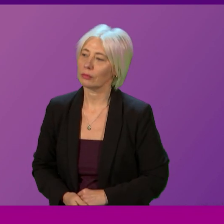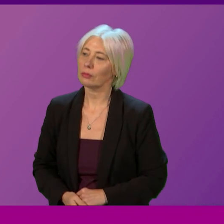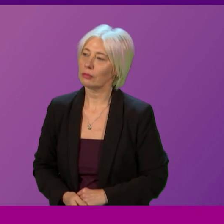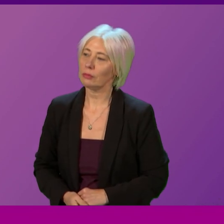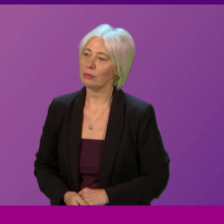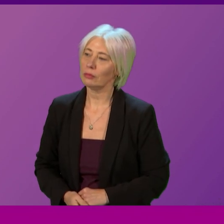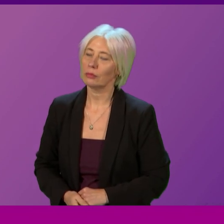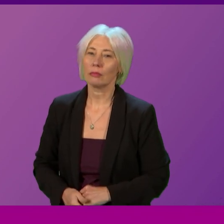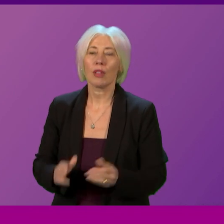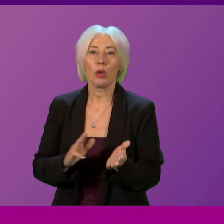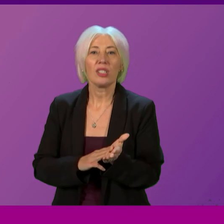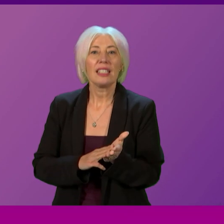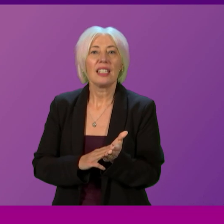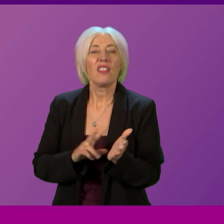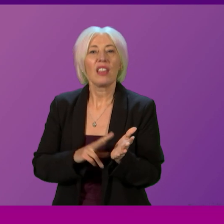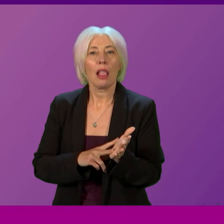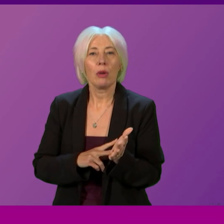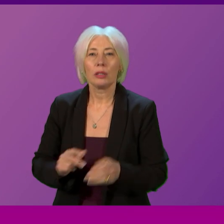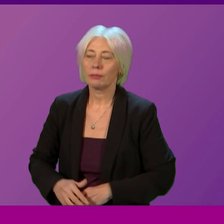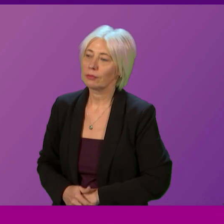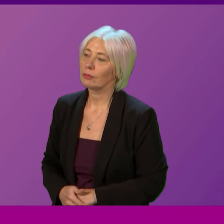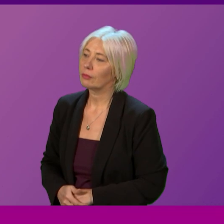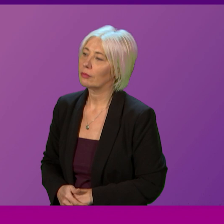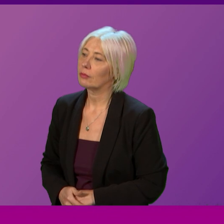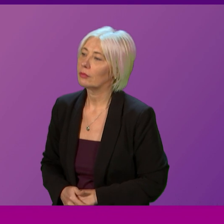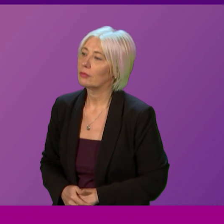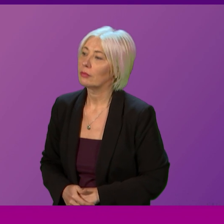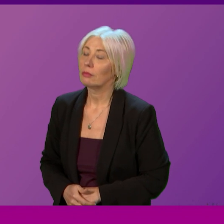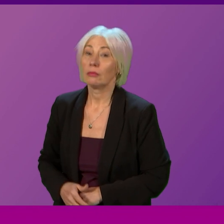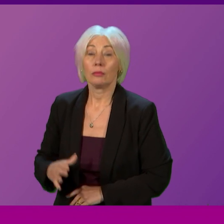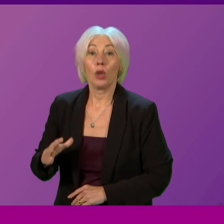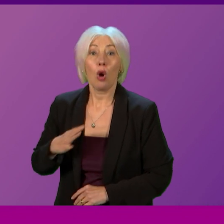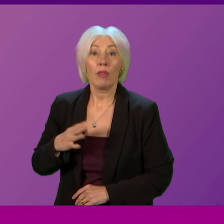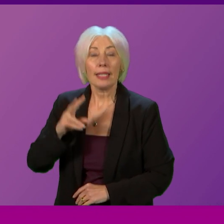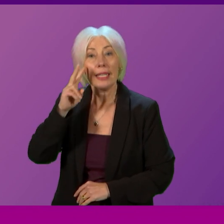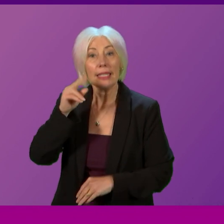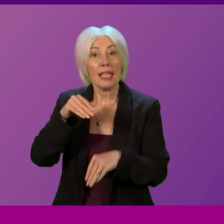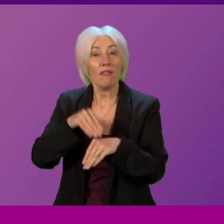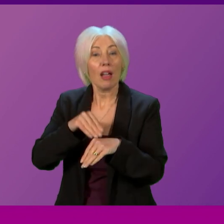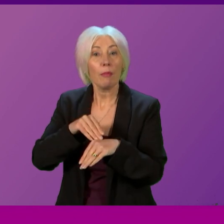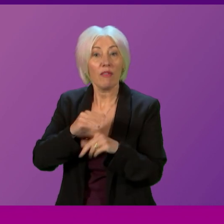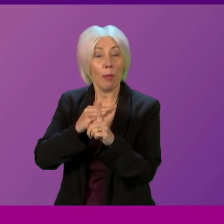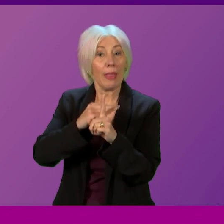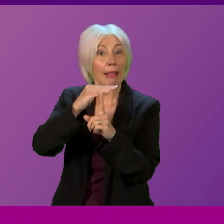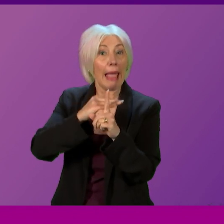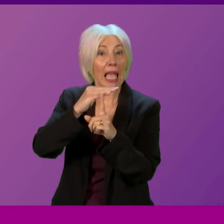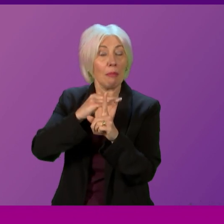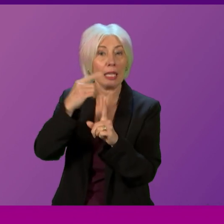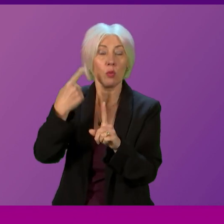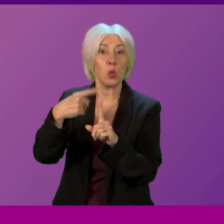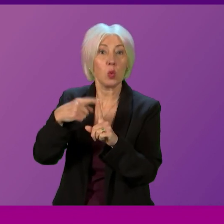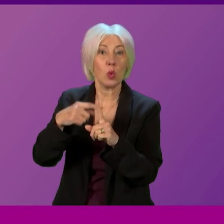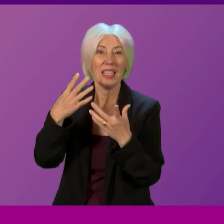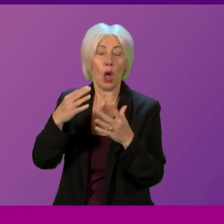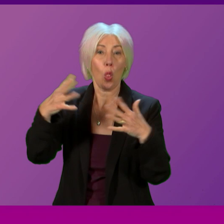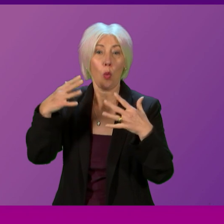We are already seeing the effects of the climate emergency, with further extreme weather events